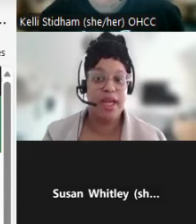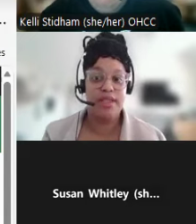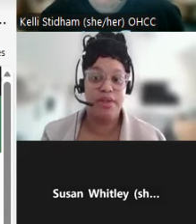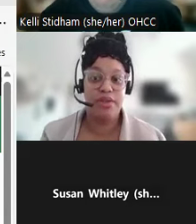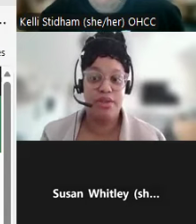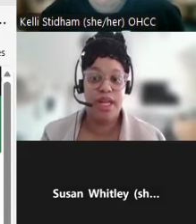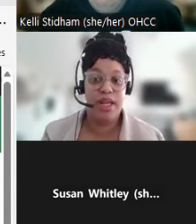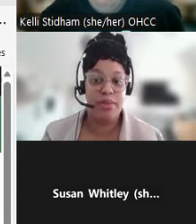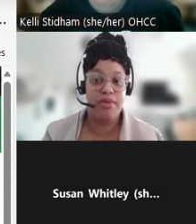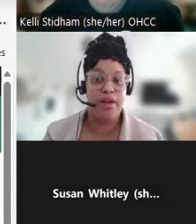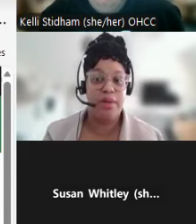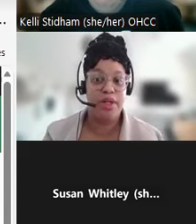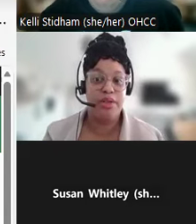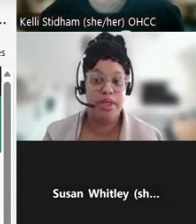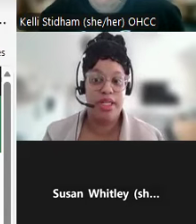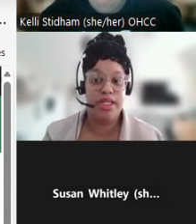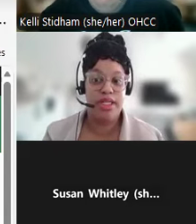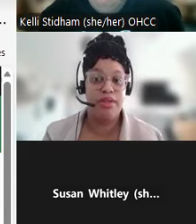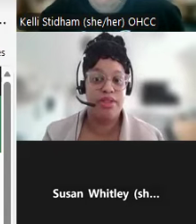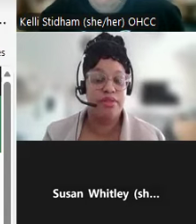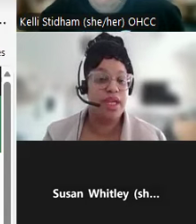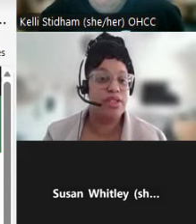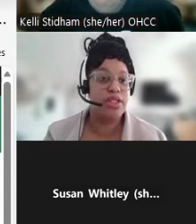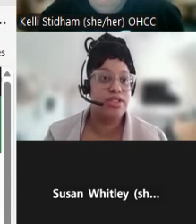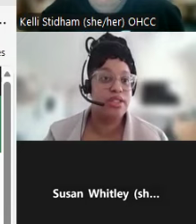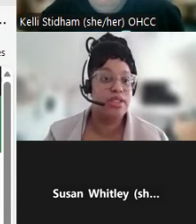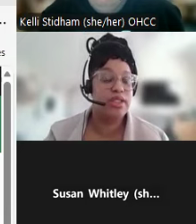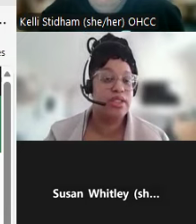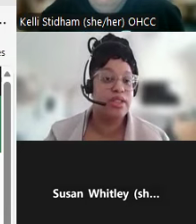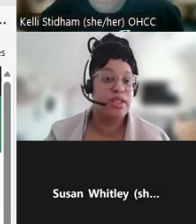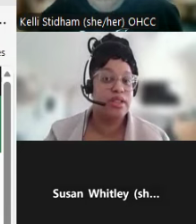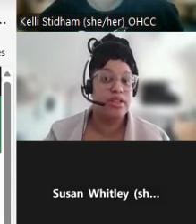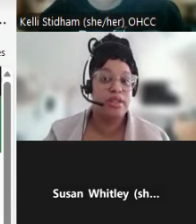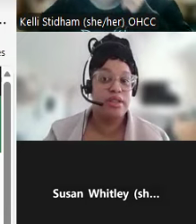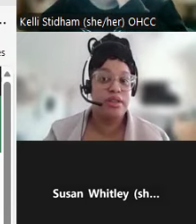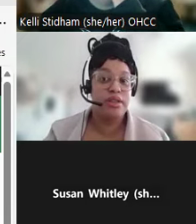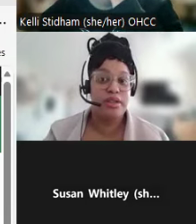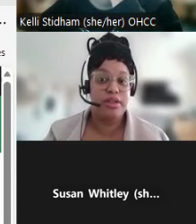yes if you do app provider number you would need to email the certifications.